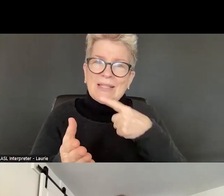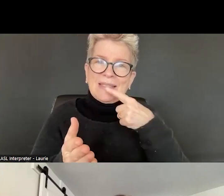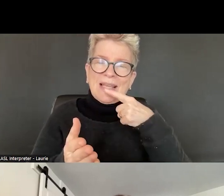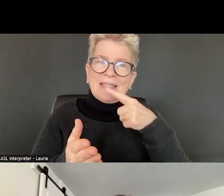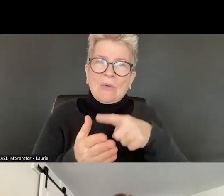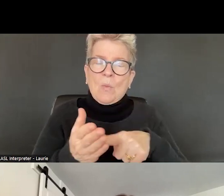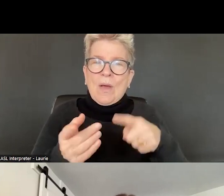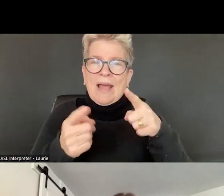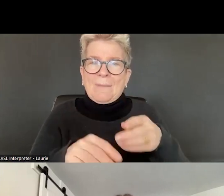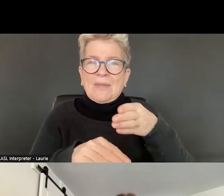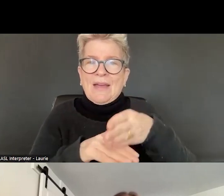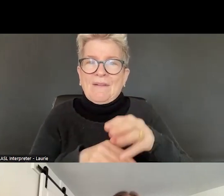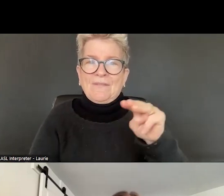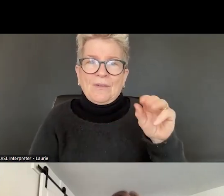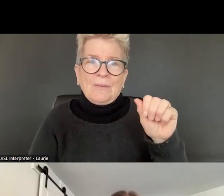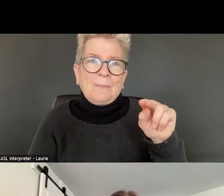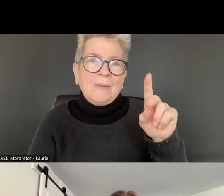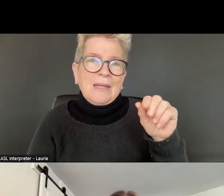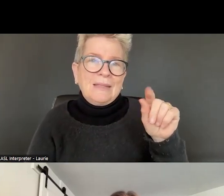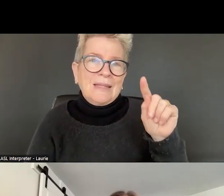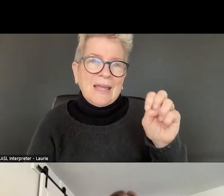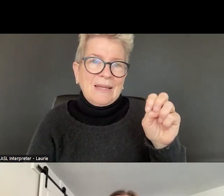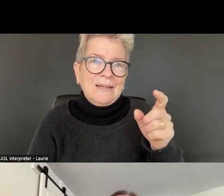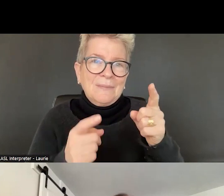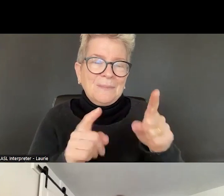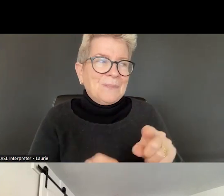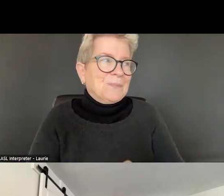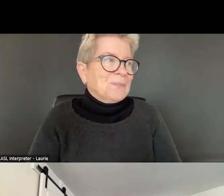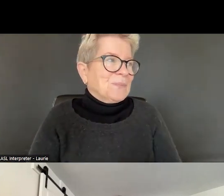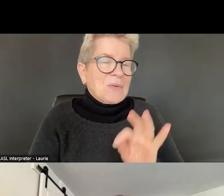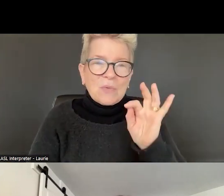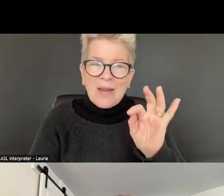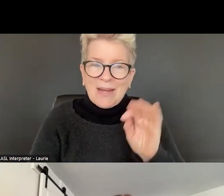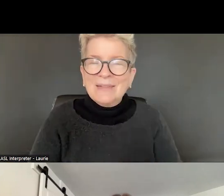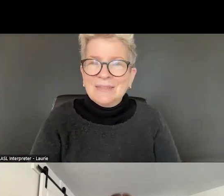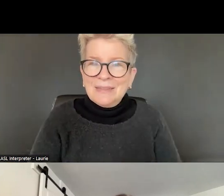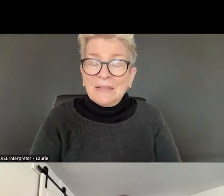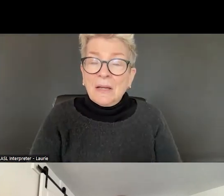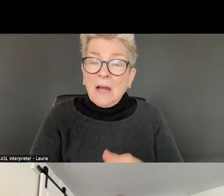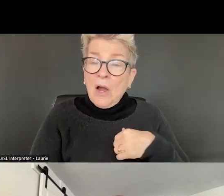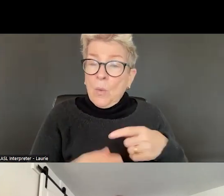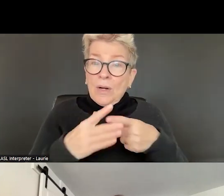these mandates turns on. Great, okay, so I'm going to start out just telling you a little